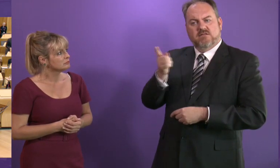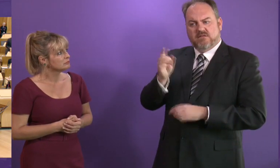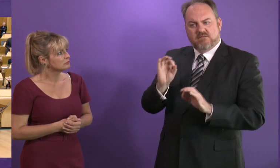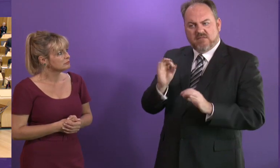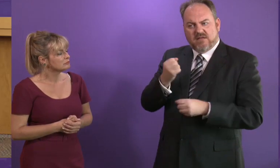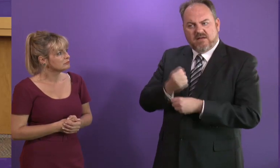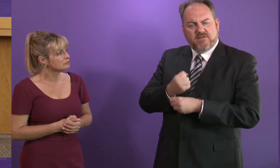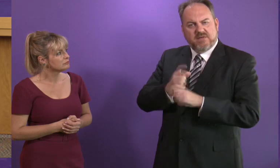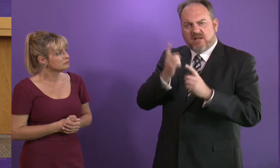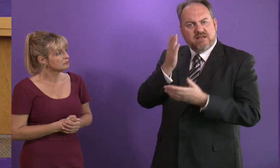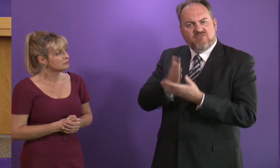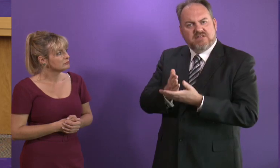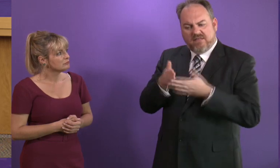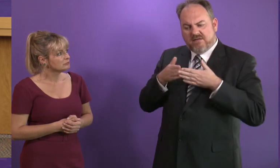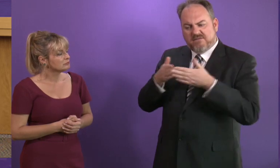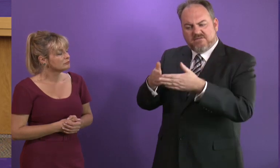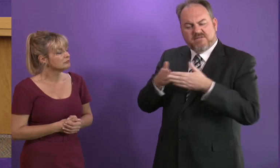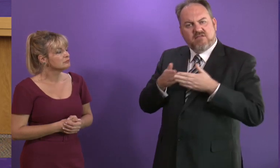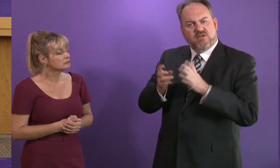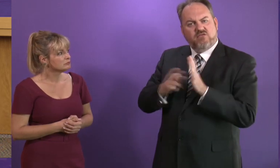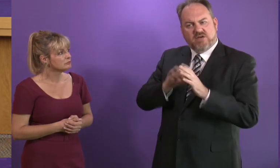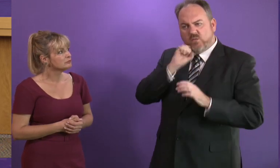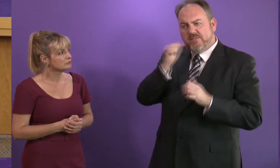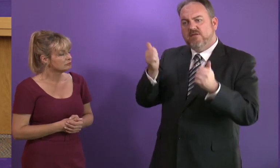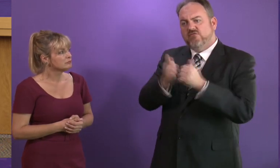will be in place by the end of October as previously promised. Will the First Minister